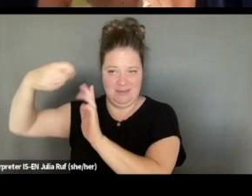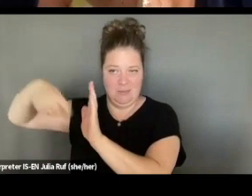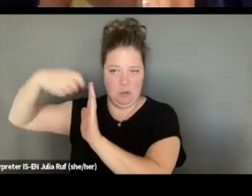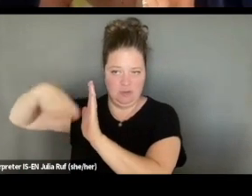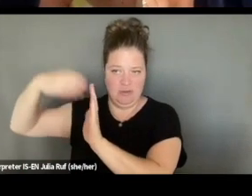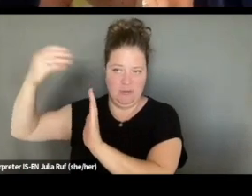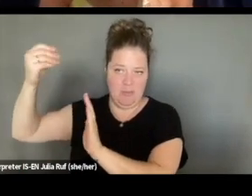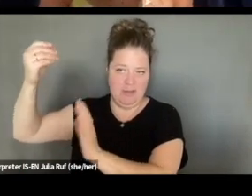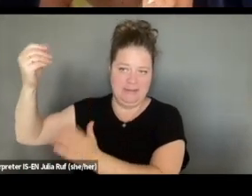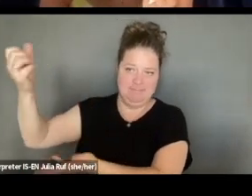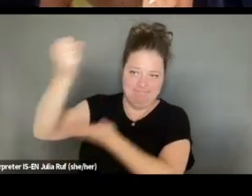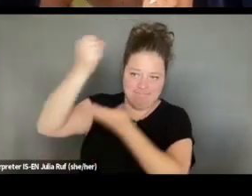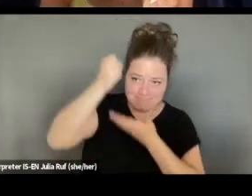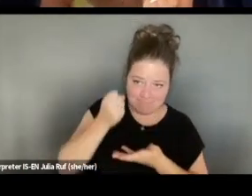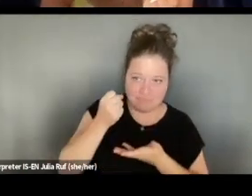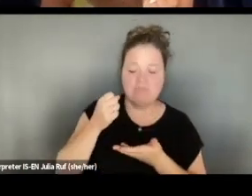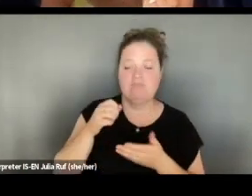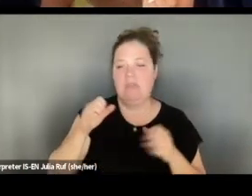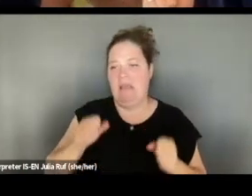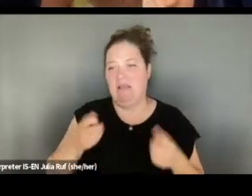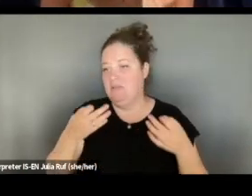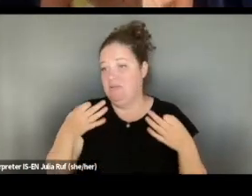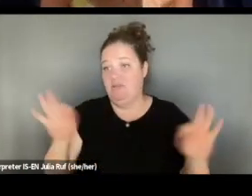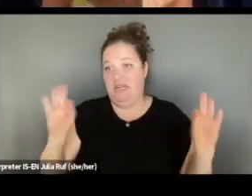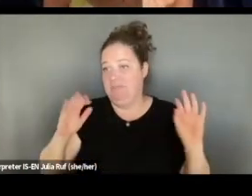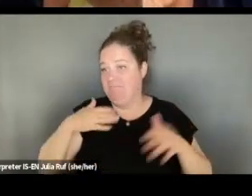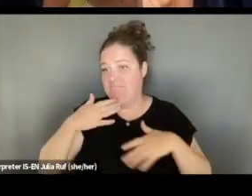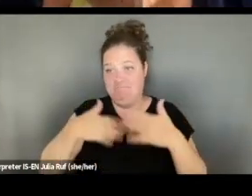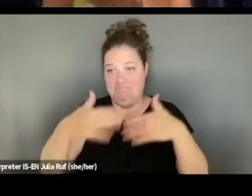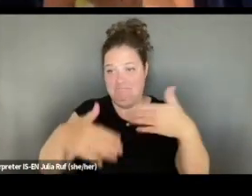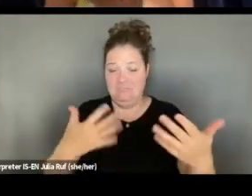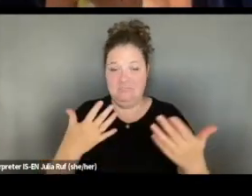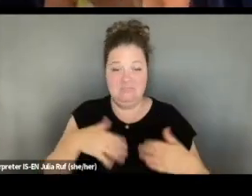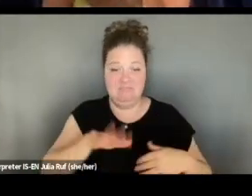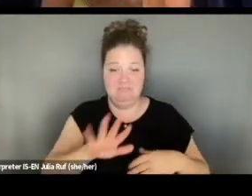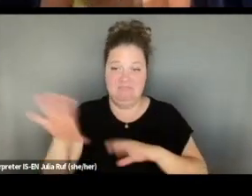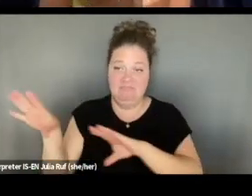trainings or work with it as you prefer.